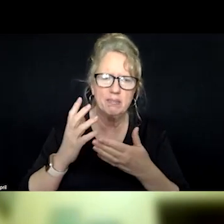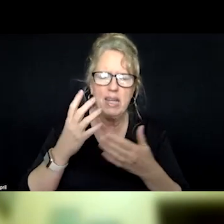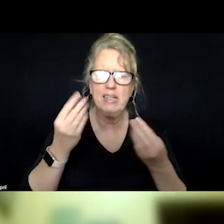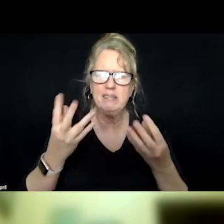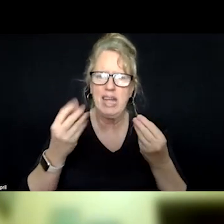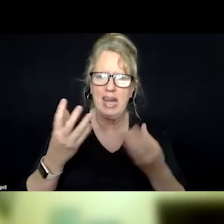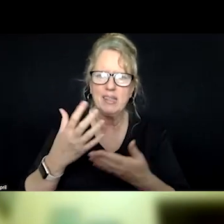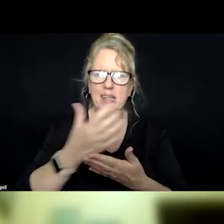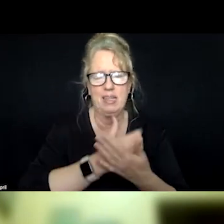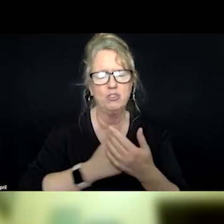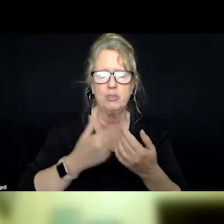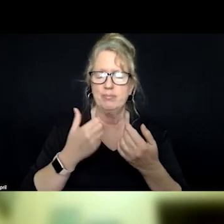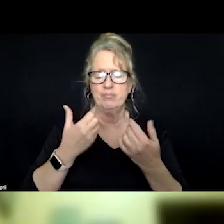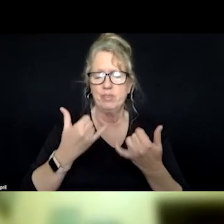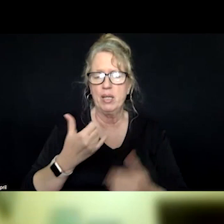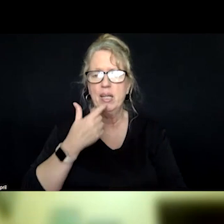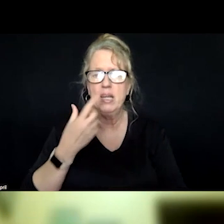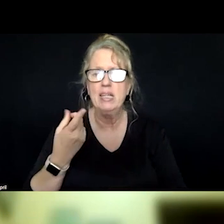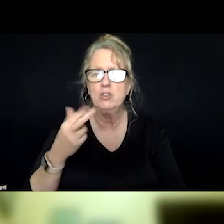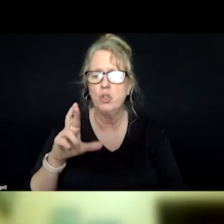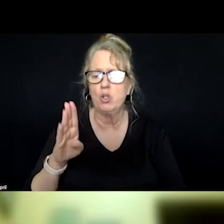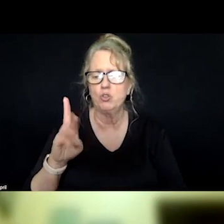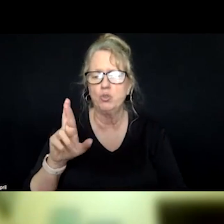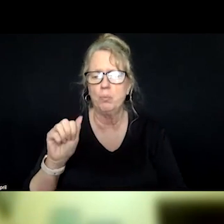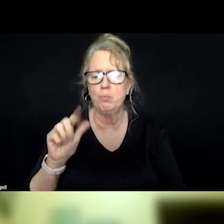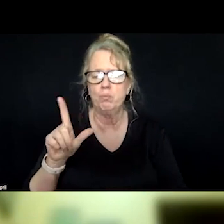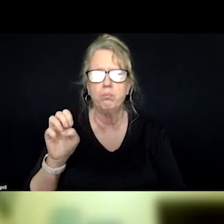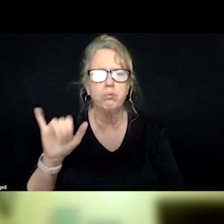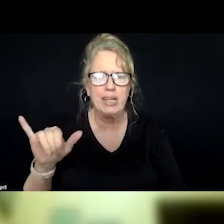I AM HAPPY TO SAY THAT DOCTOR BRALEY-- THERE IS